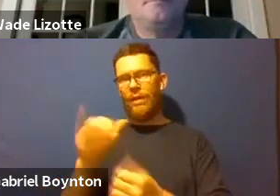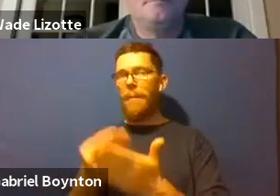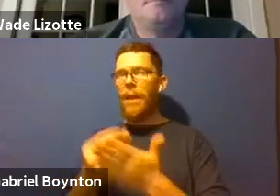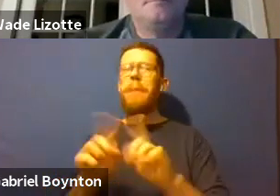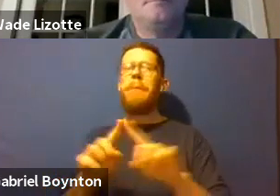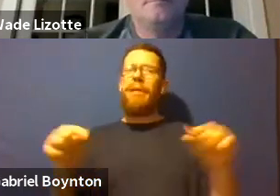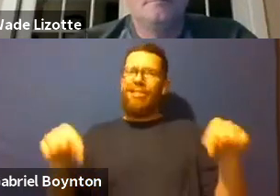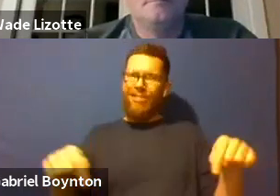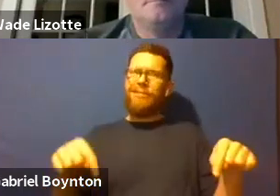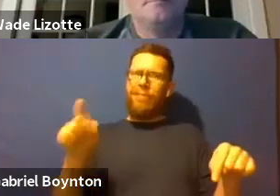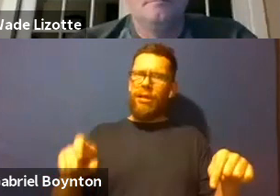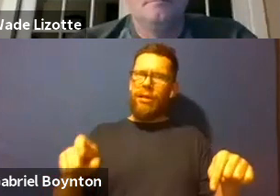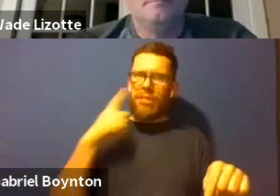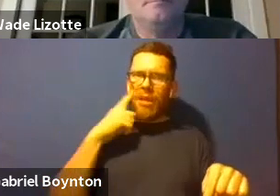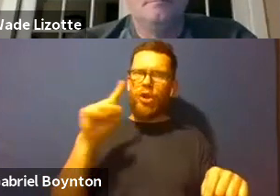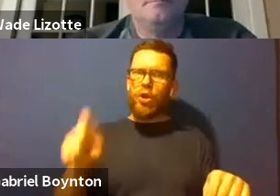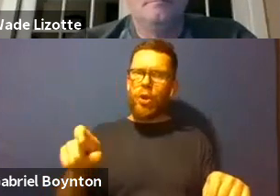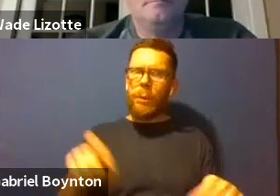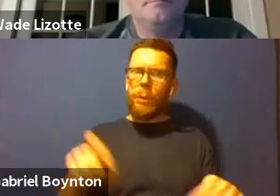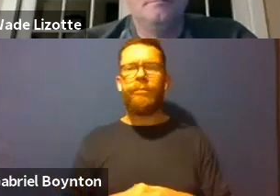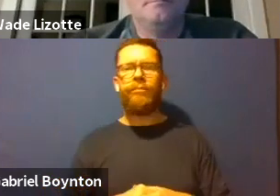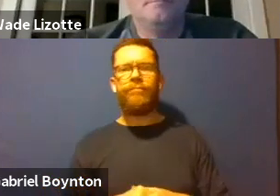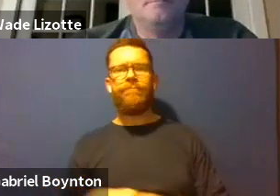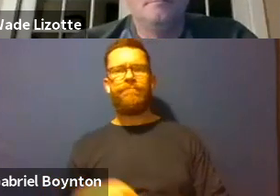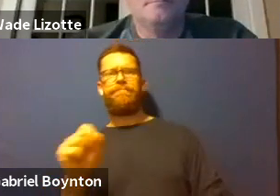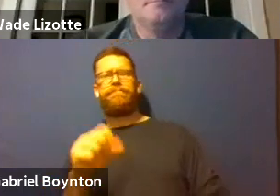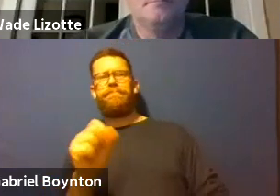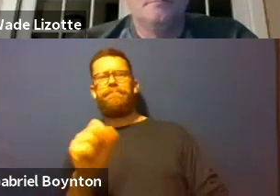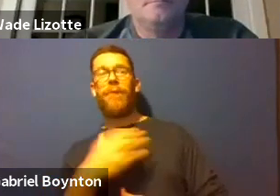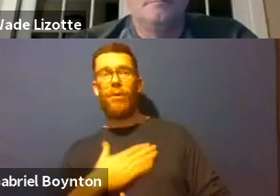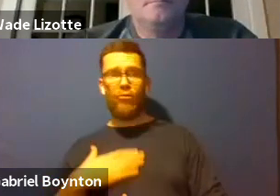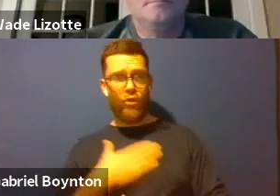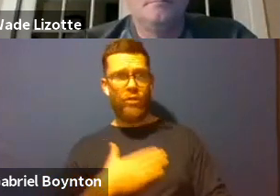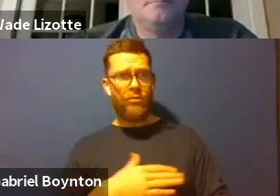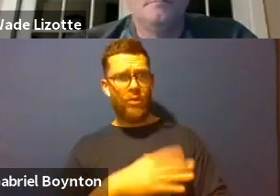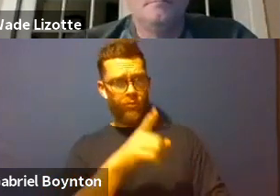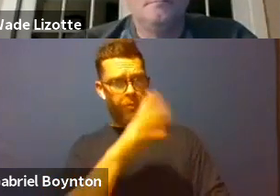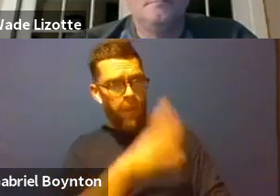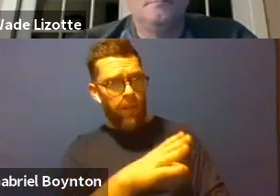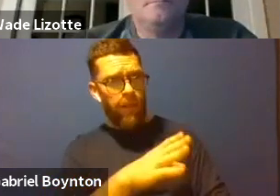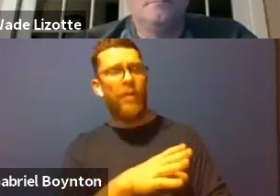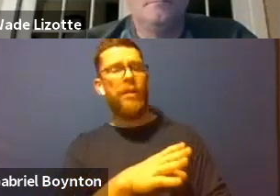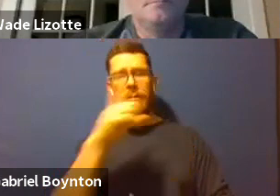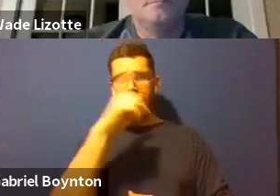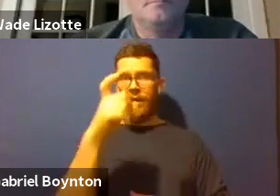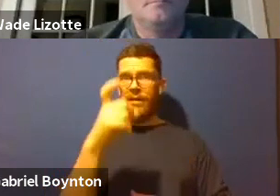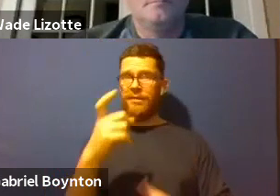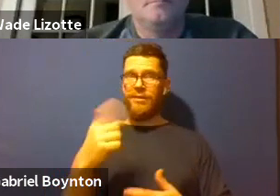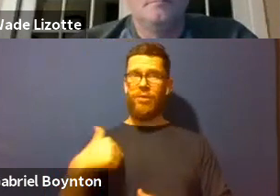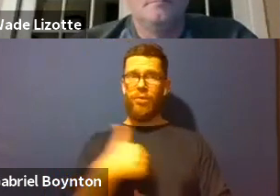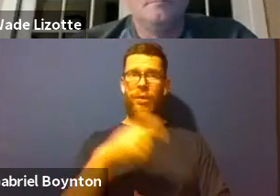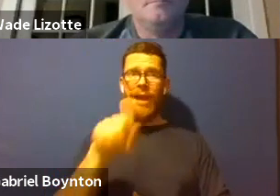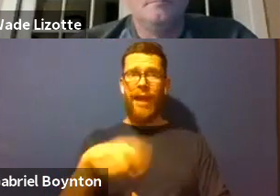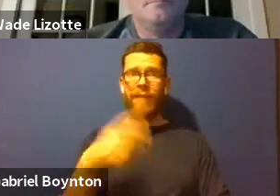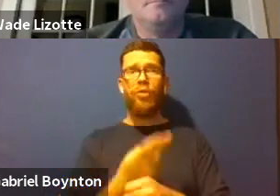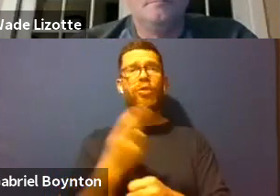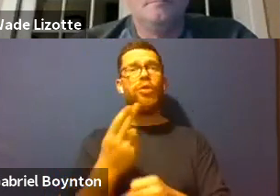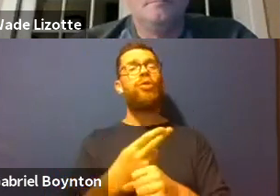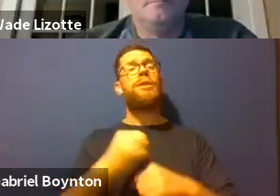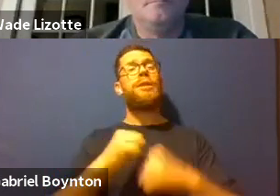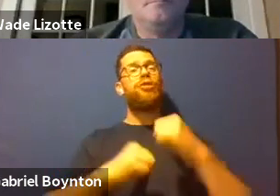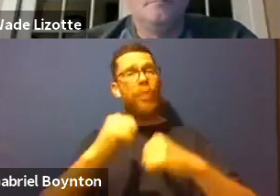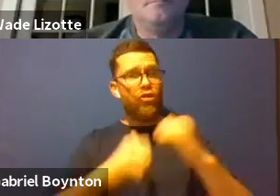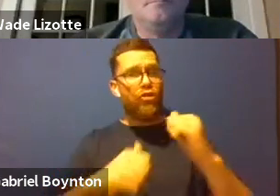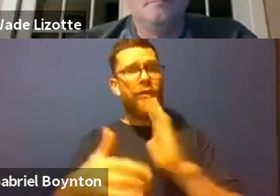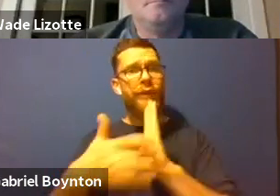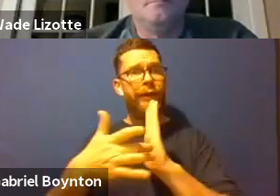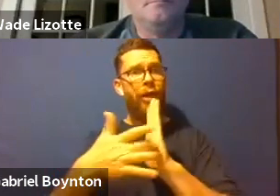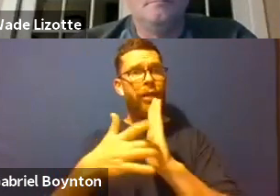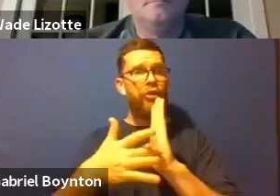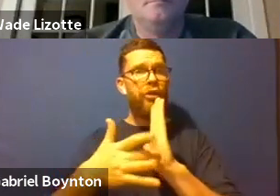Joe Baeta, Supt. : And I picked and as I appreciate you saying that because I think one of the things that's come to the forefront that we need to utilize this is things like instructional technology is an area that is not going to go away at all, number one. Number two.